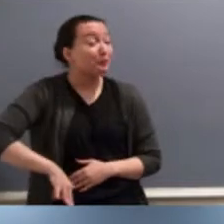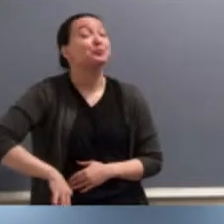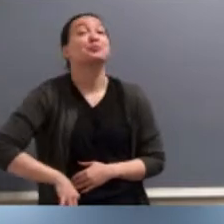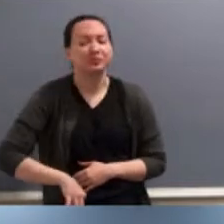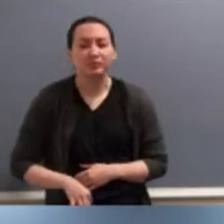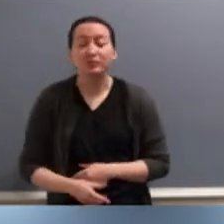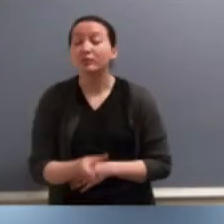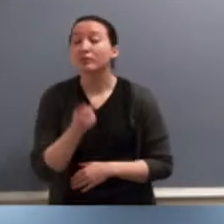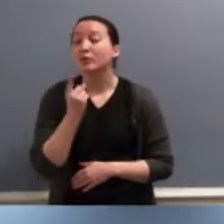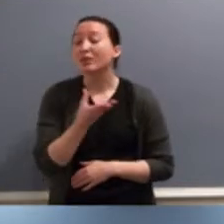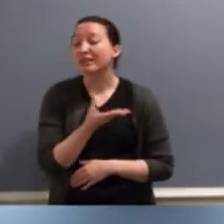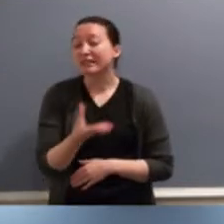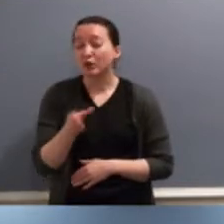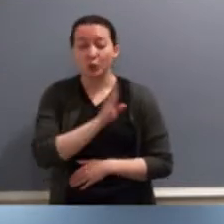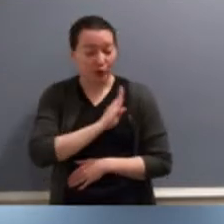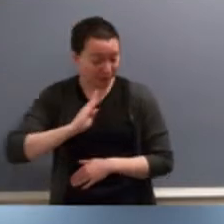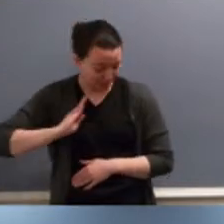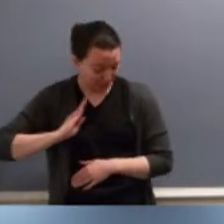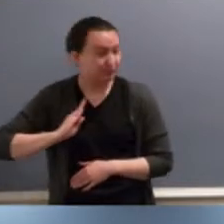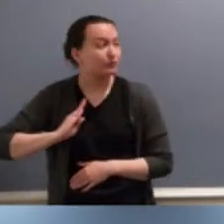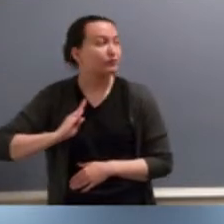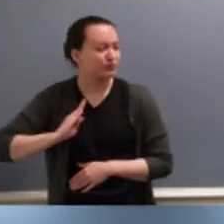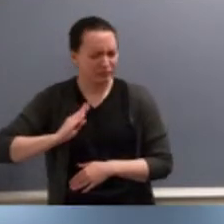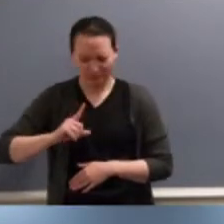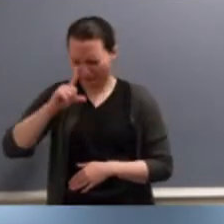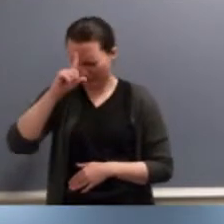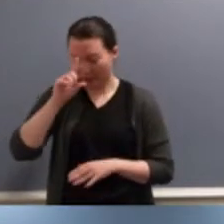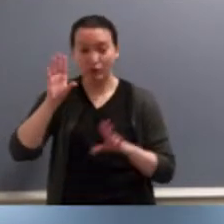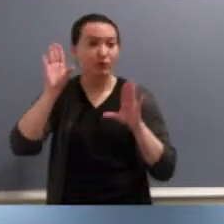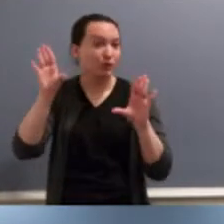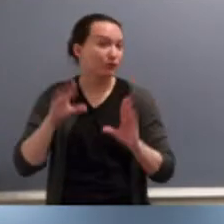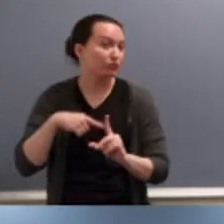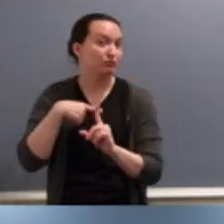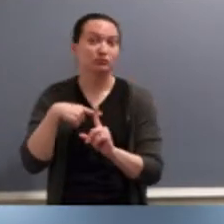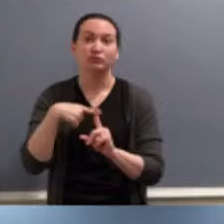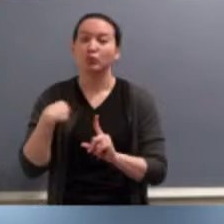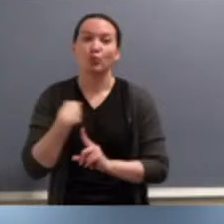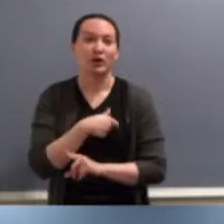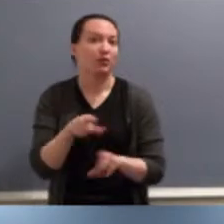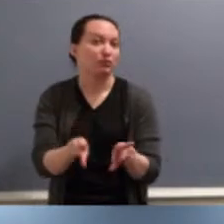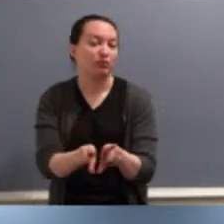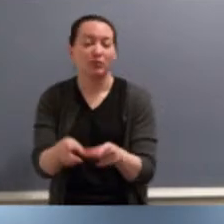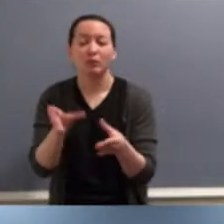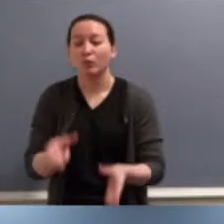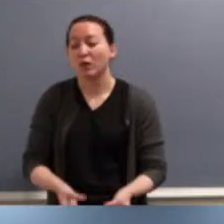one of the things that the Board did I think was great we said we want to also allow sometimes